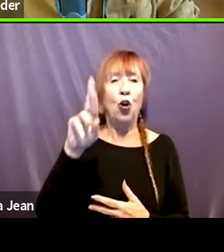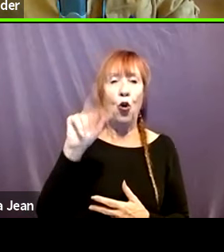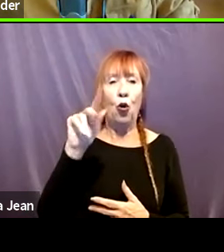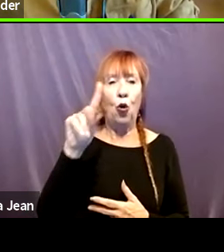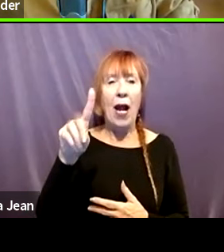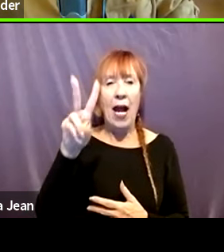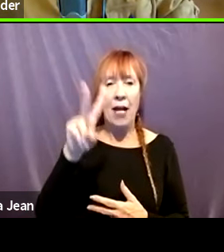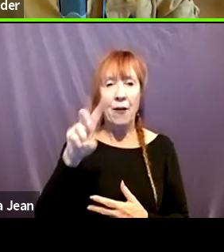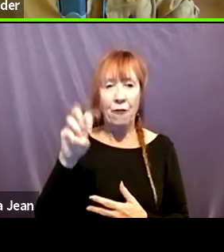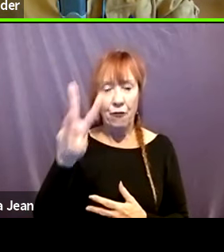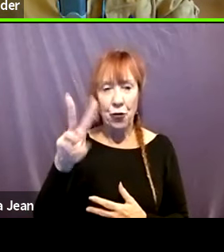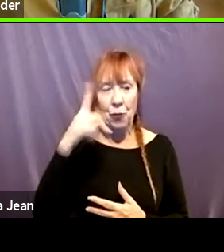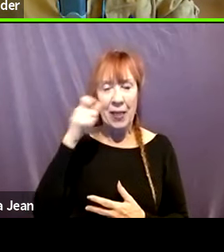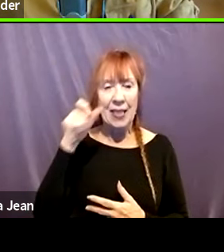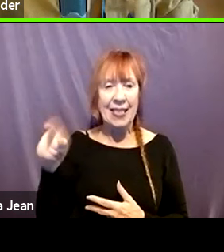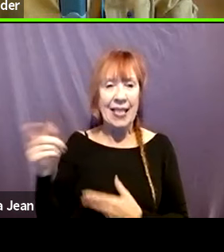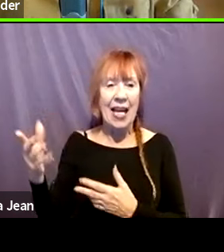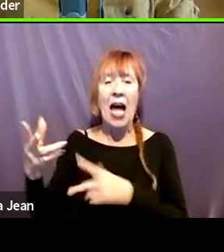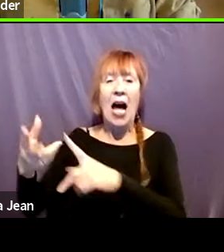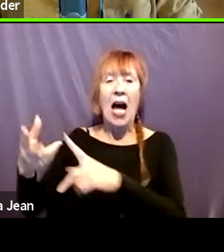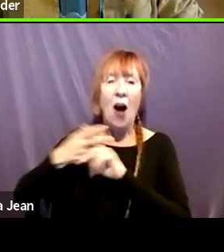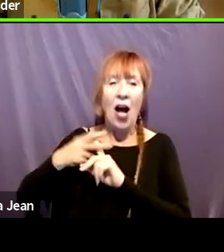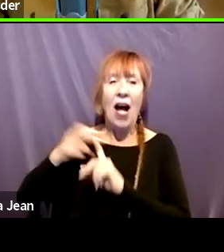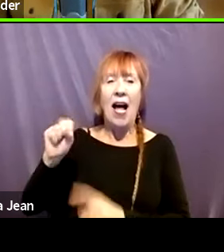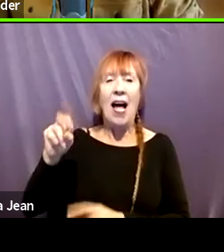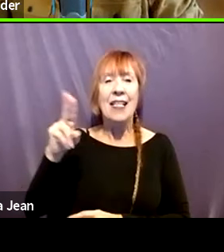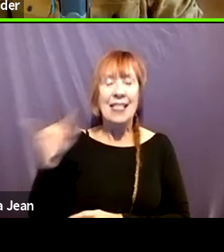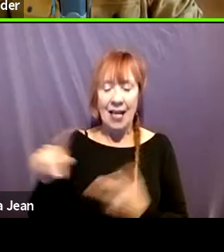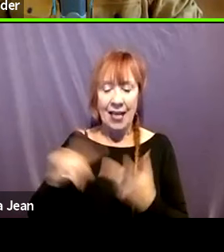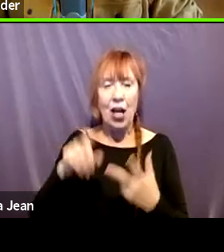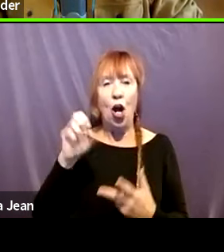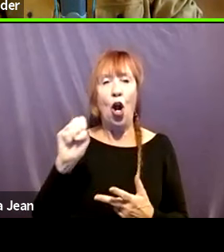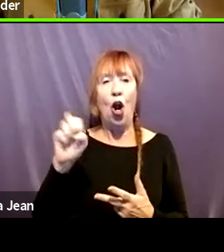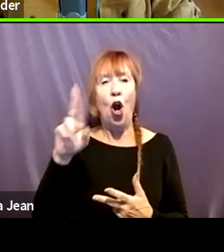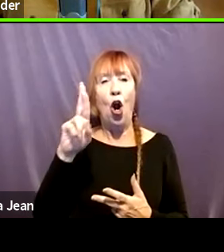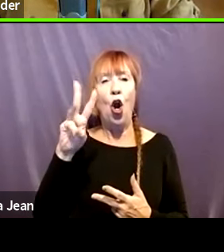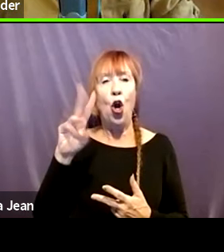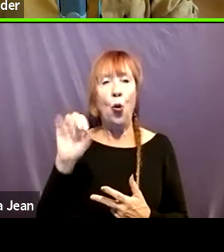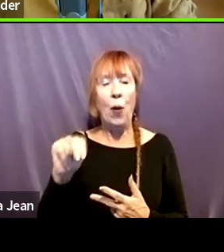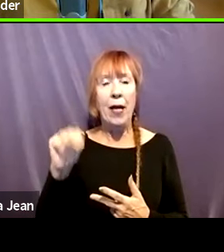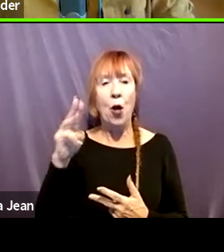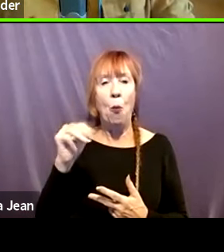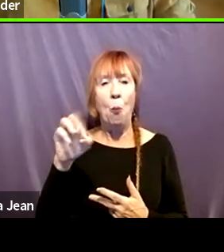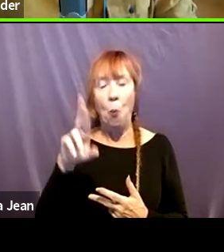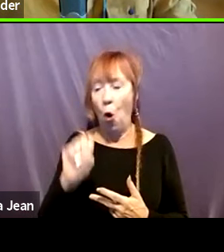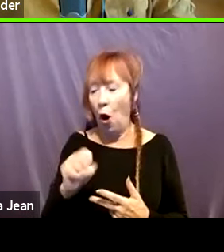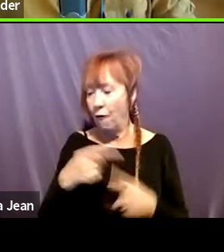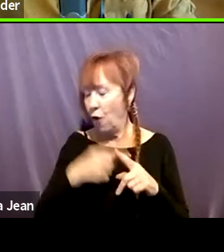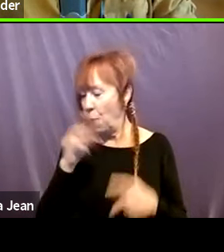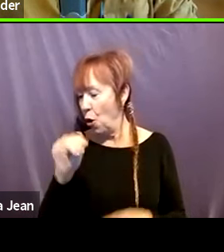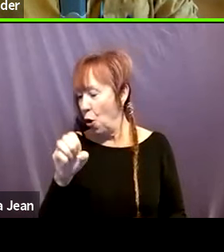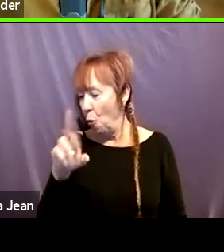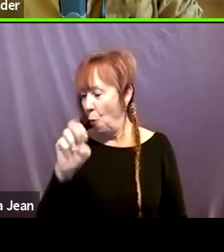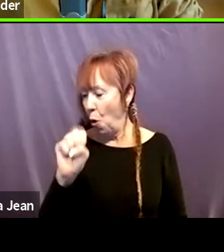let's see, bringin' Sonny on board. Erwin Moore and Eric Schulman from More-Medavoy Management,